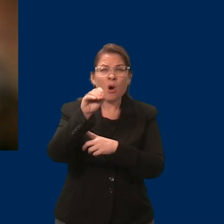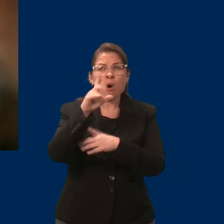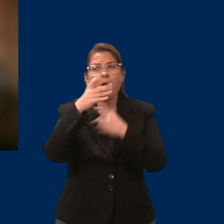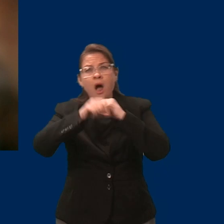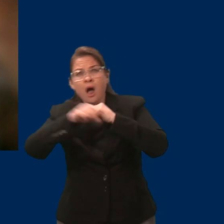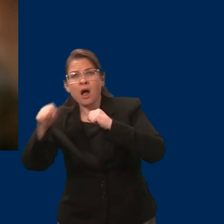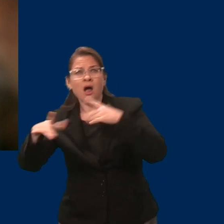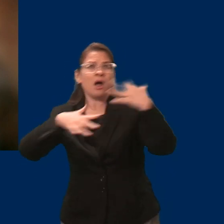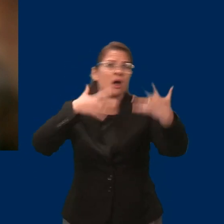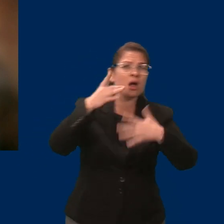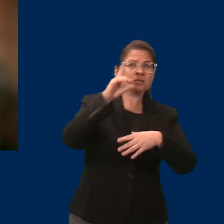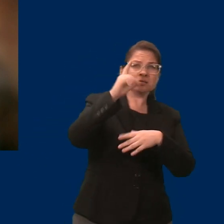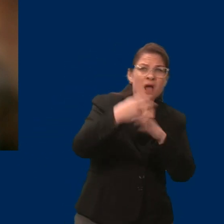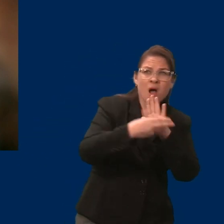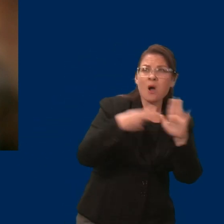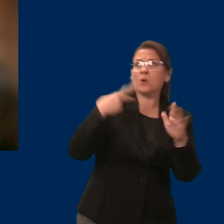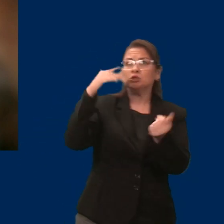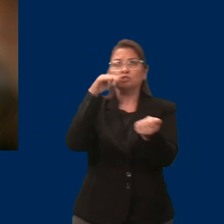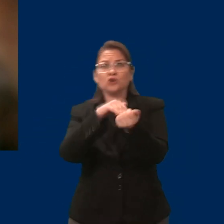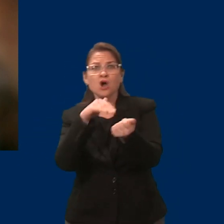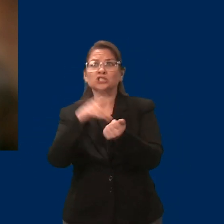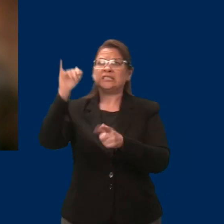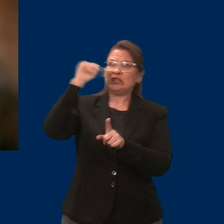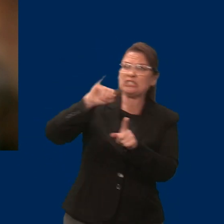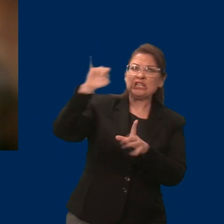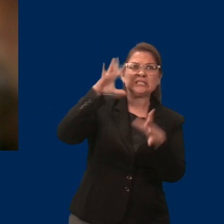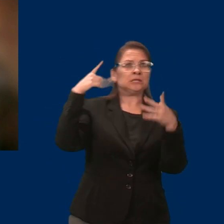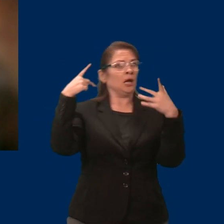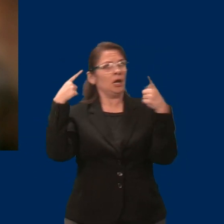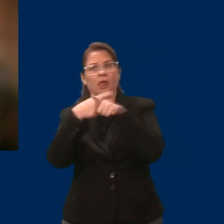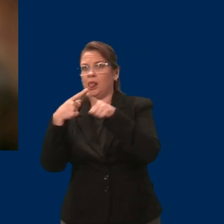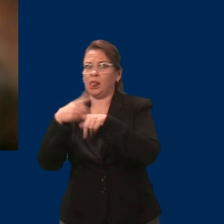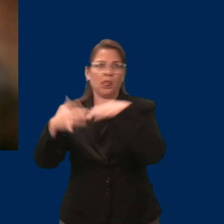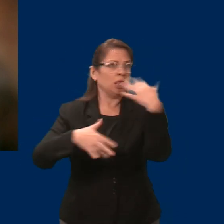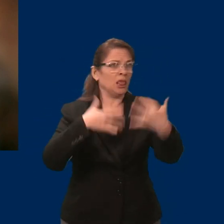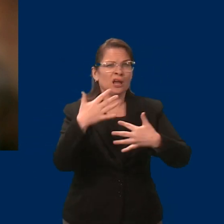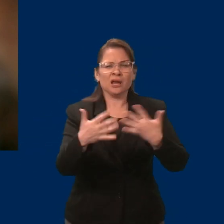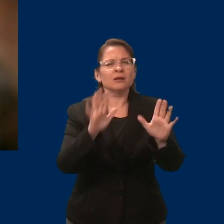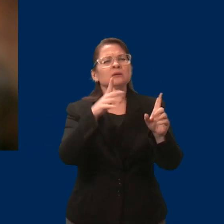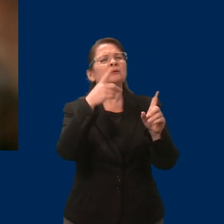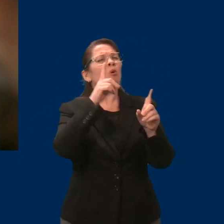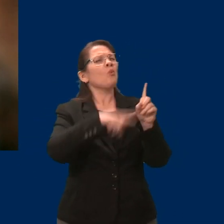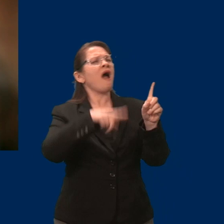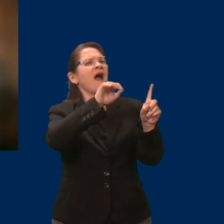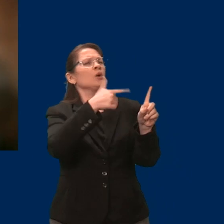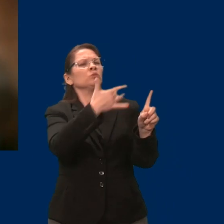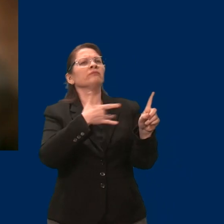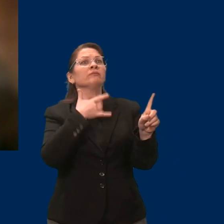and a specialist, what would it have meant for you and your family if this bill had been in place when you went through